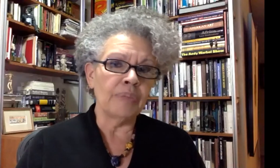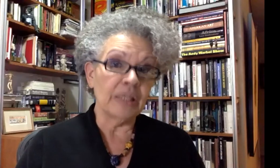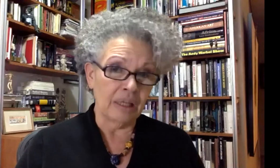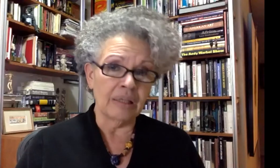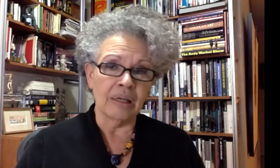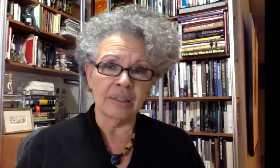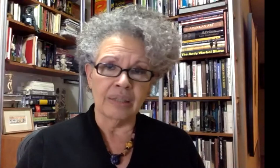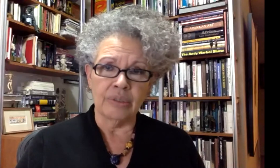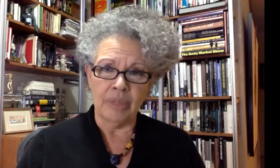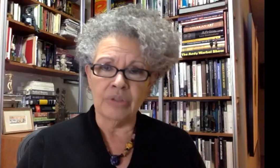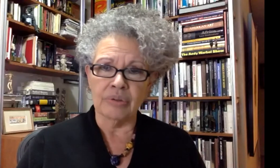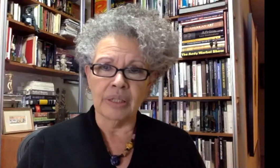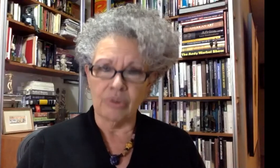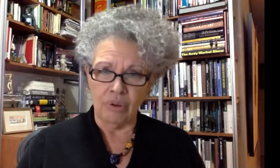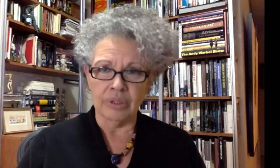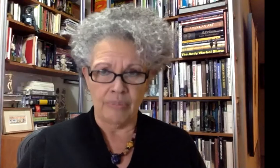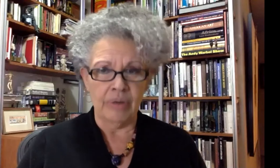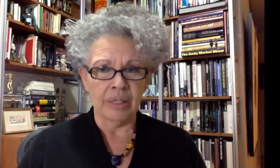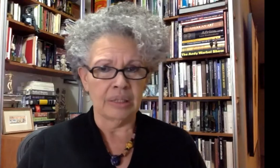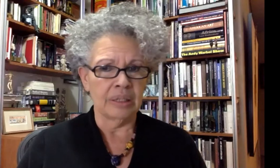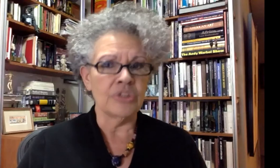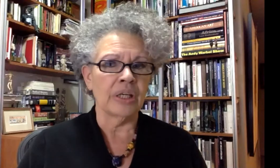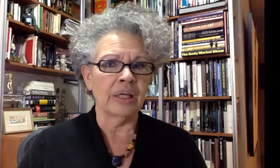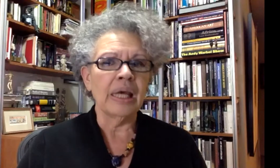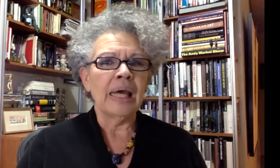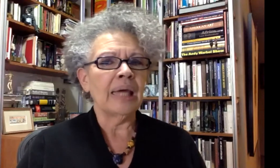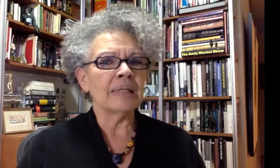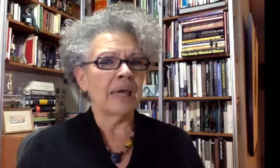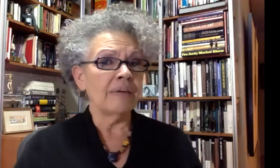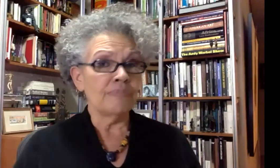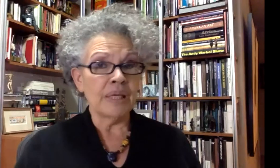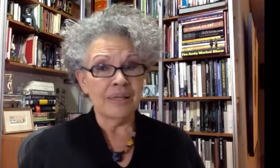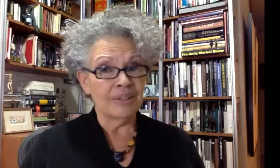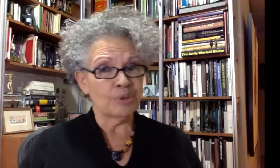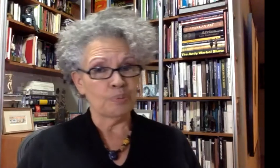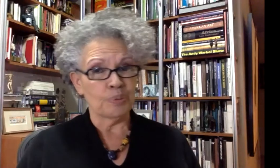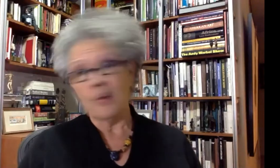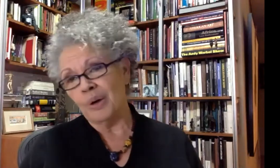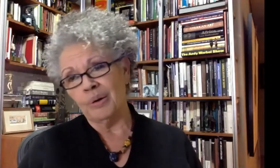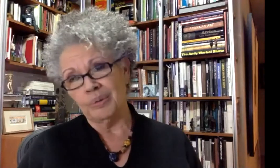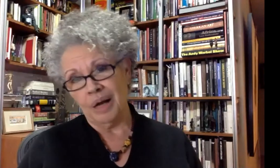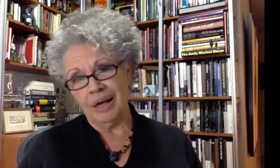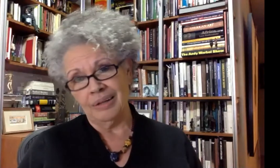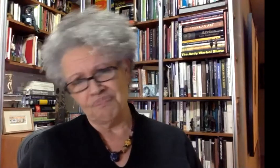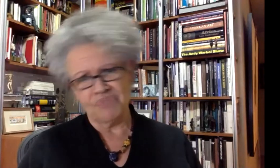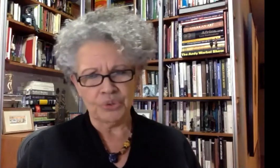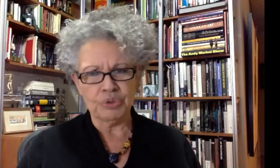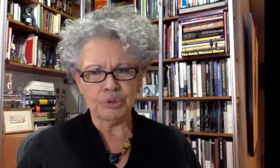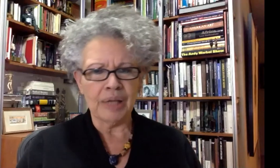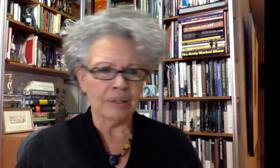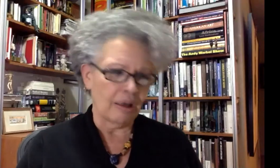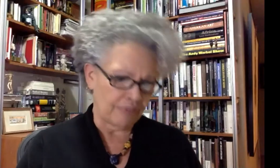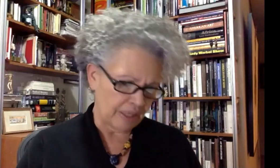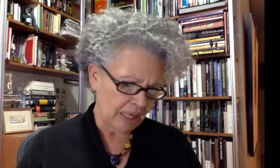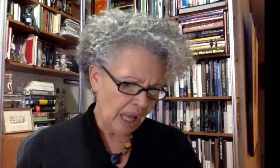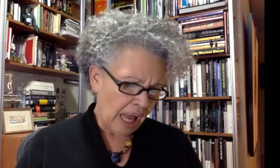begun a documentary called "American Lynching" and gave me his promo sort of trailer of it.